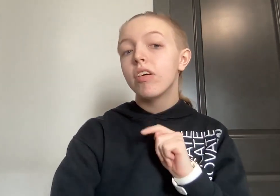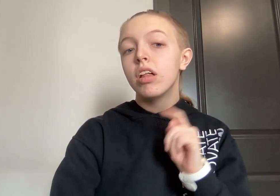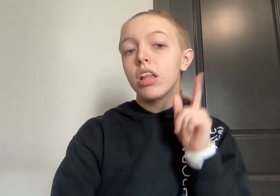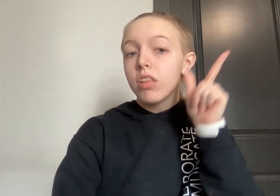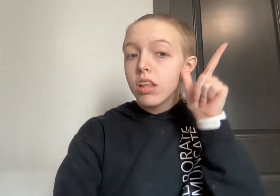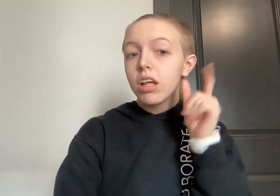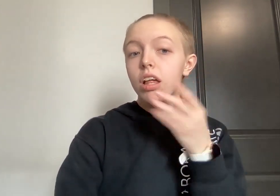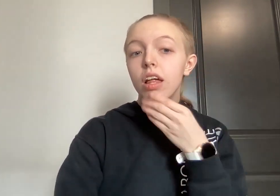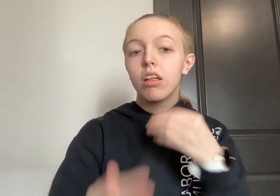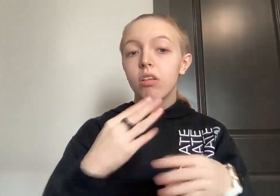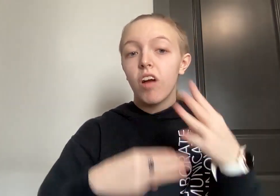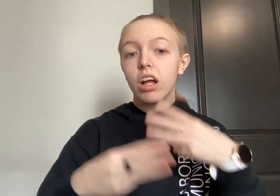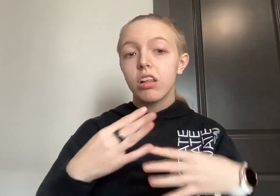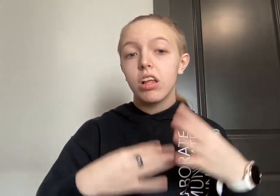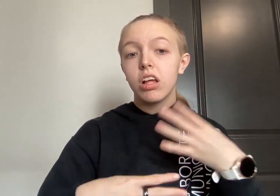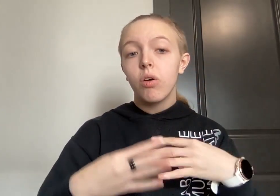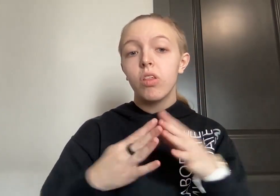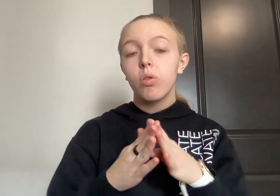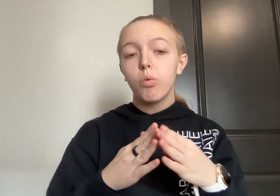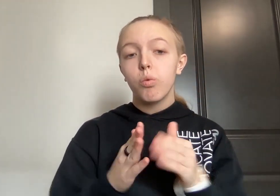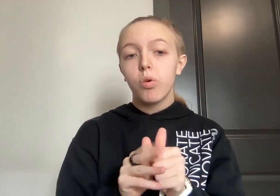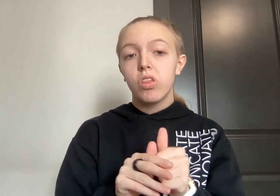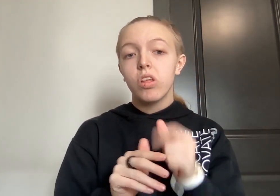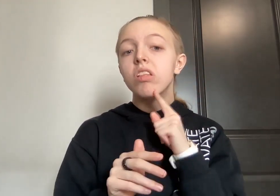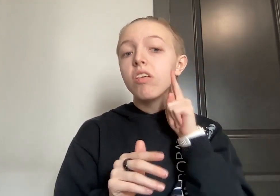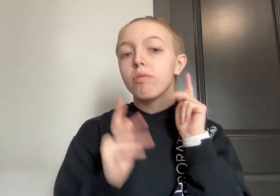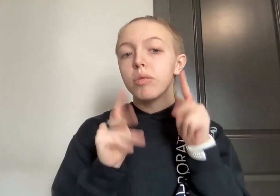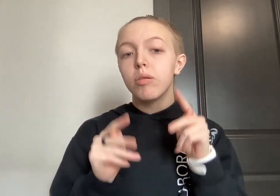Listening in interacting with deaf people